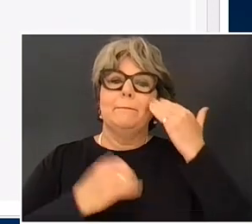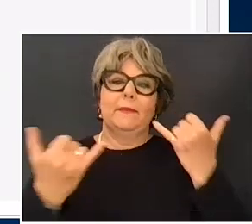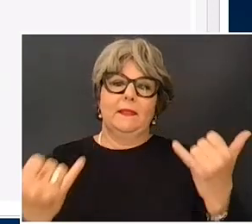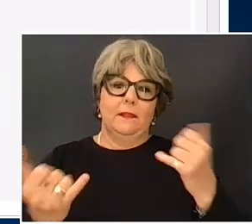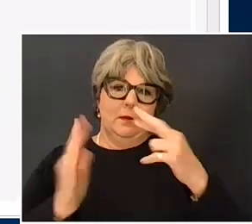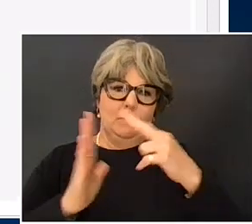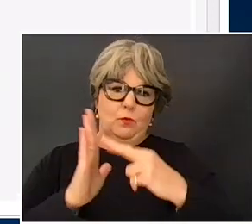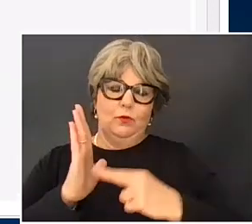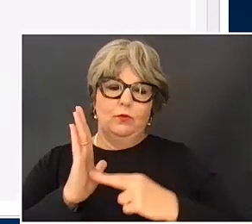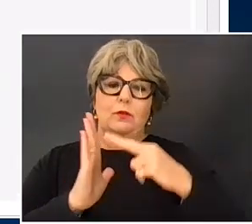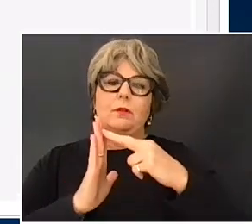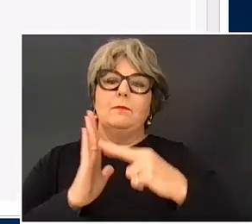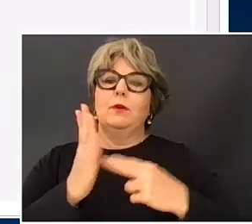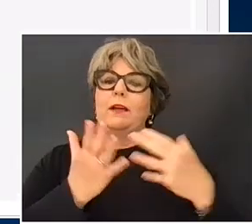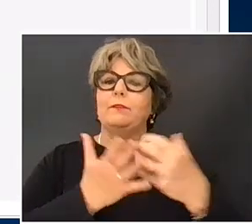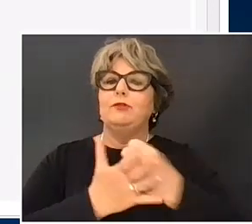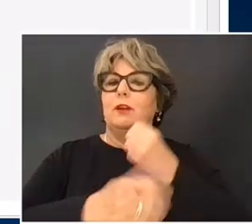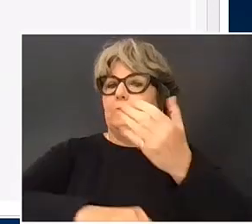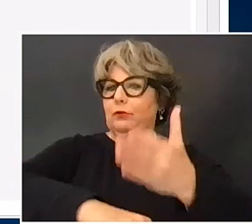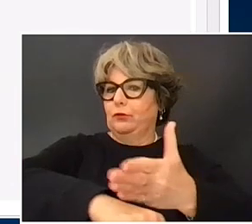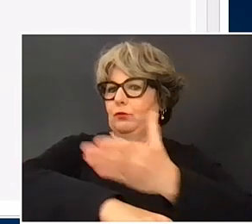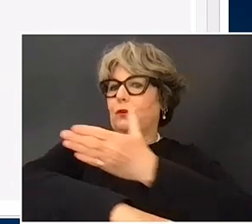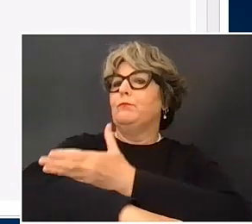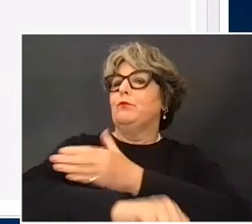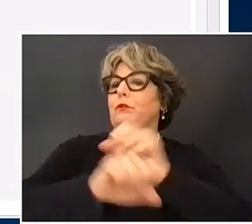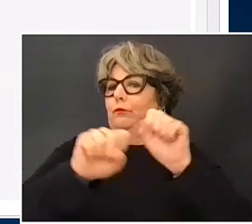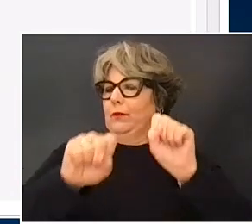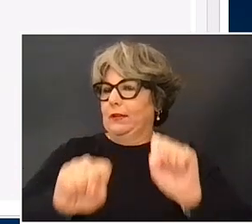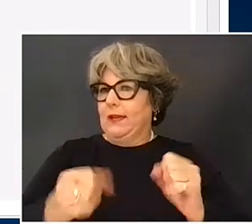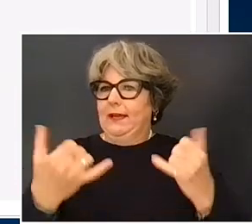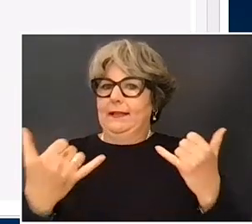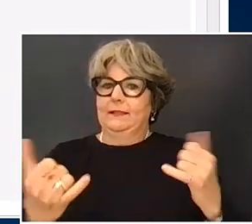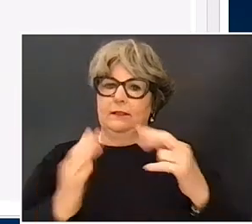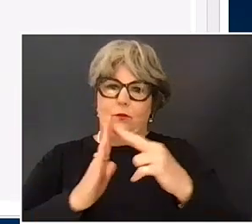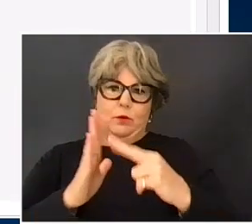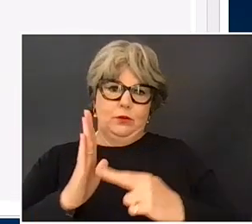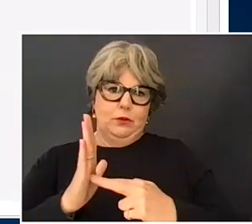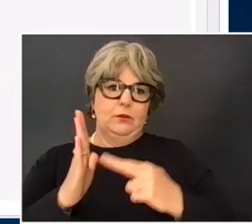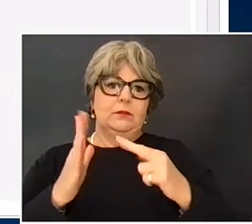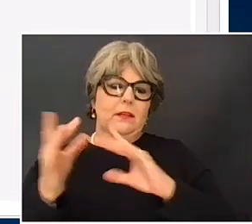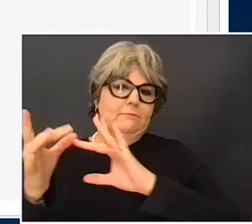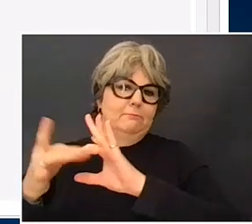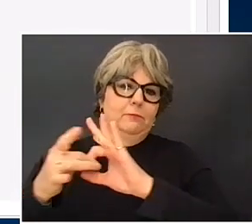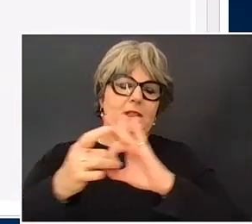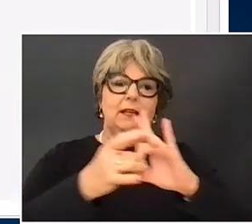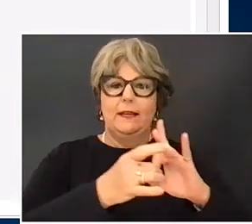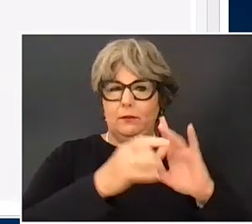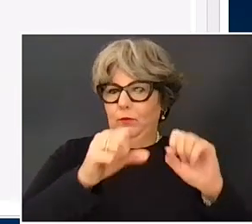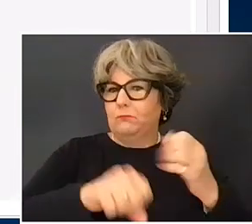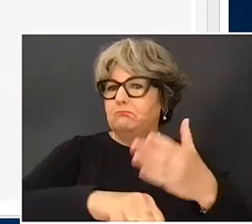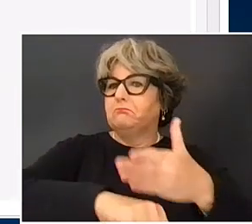have a chance to improve existing regulations that are tied to this. There are a number of pieces here that